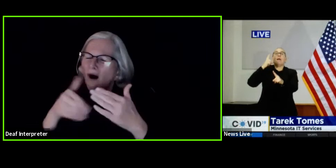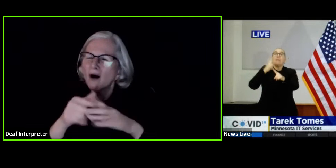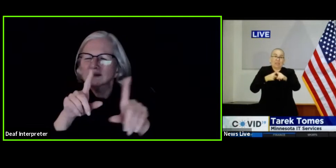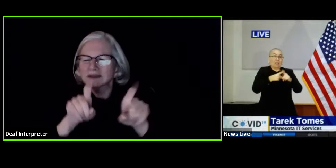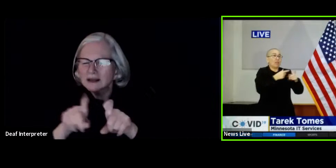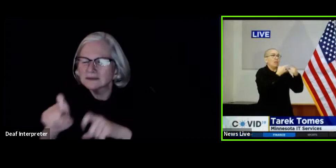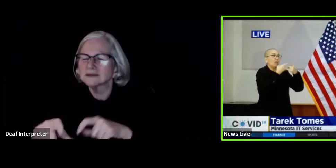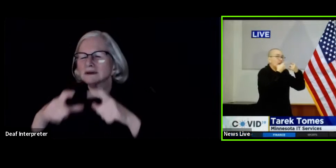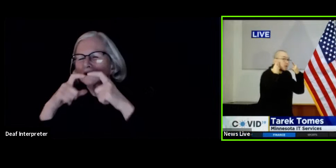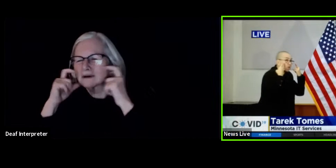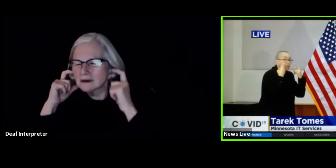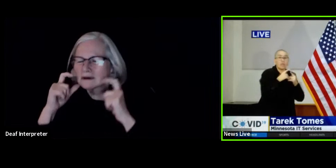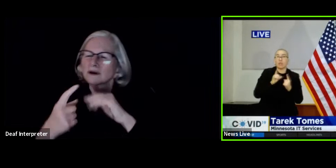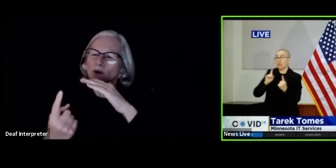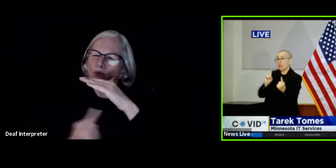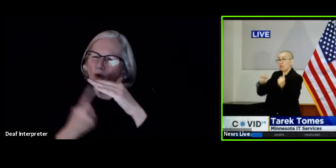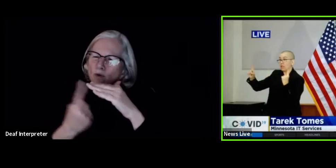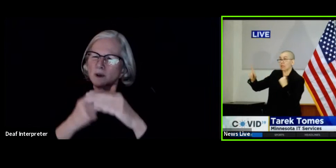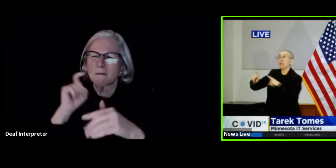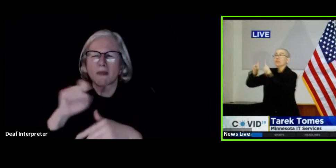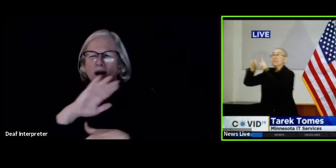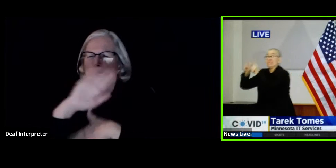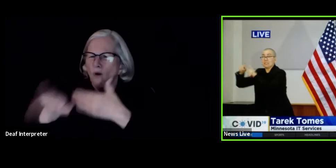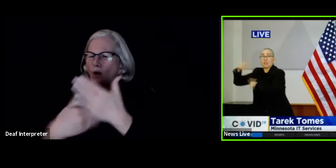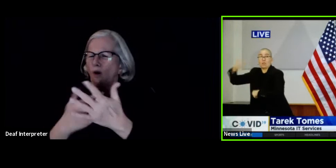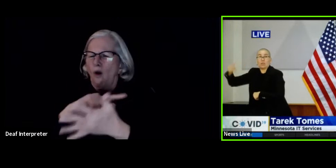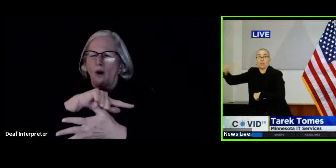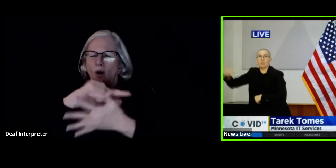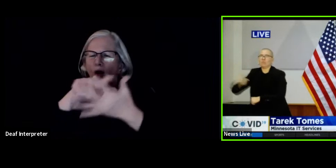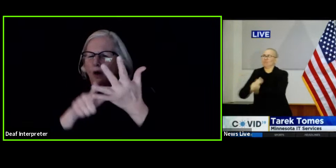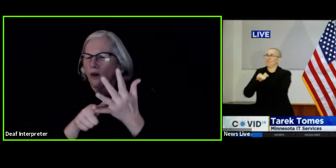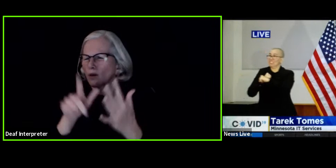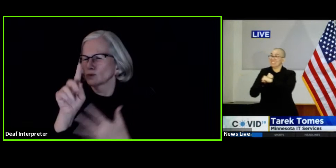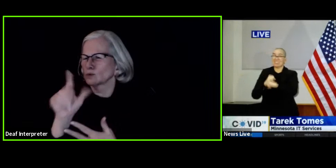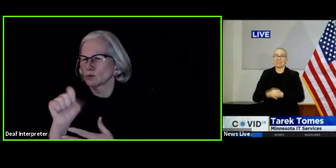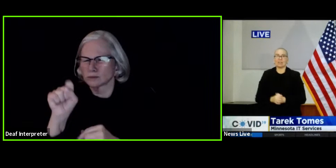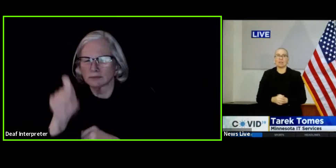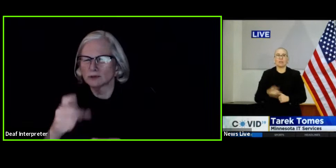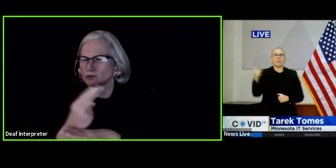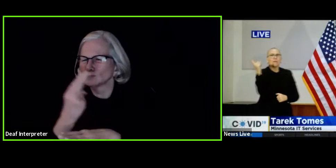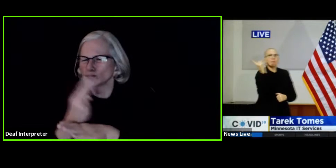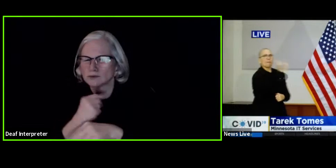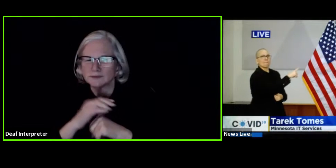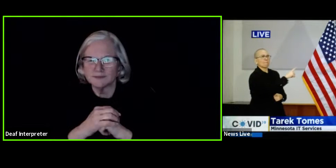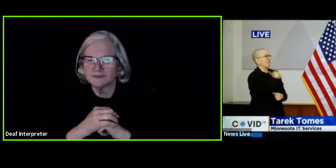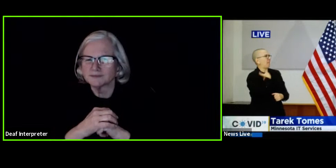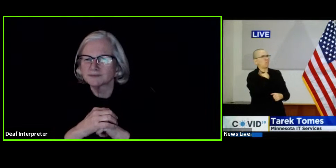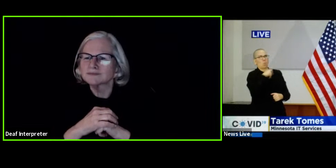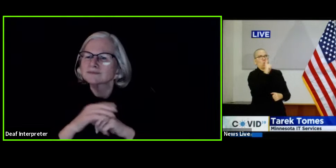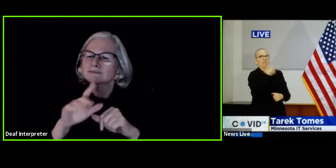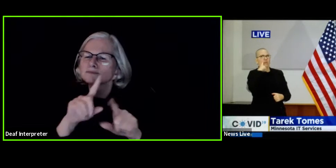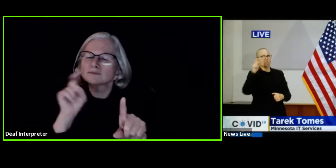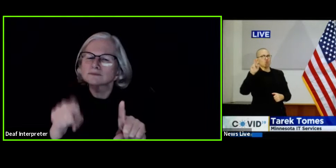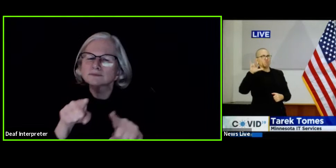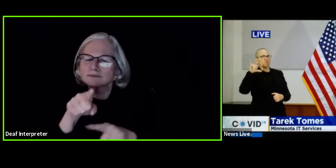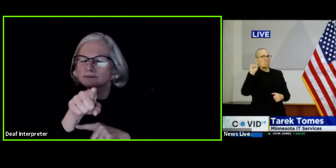CAN USE IN THOSE SETTINGS TO PROTECT THEMSELVES. ≫ Reporter: THE WEBSITE SAYS THIS IS